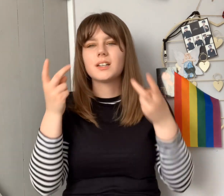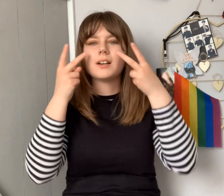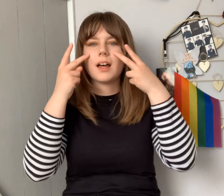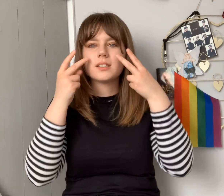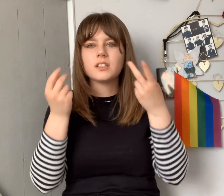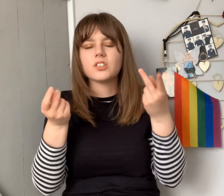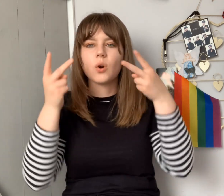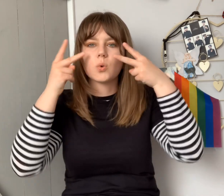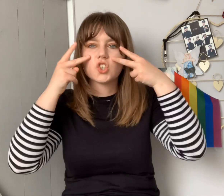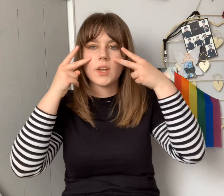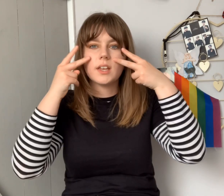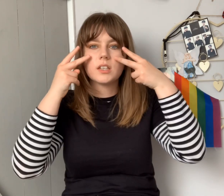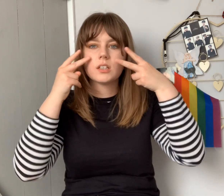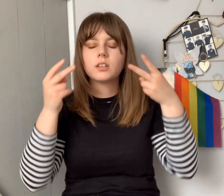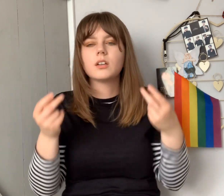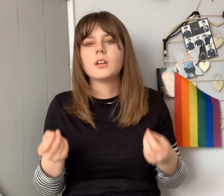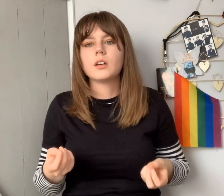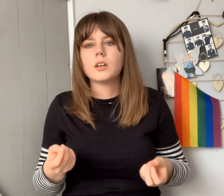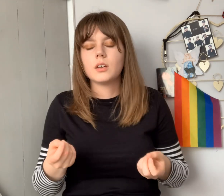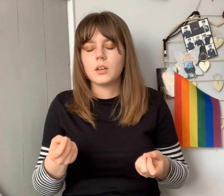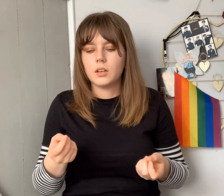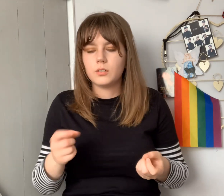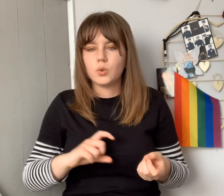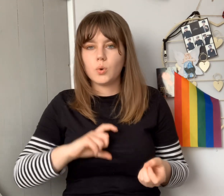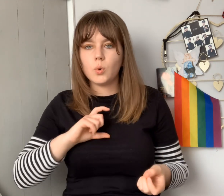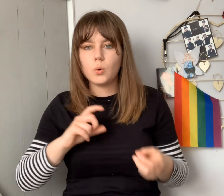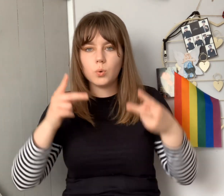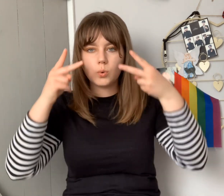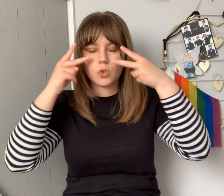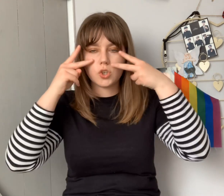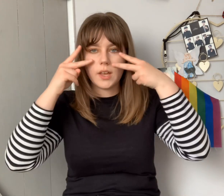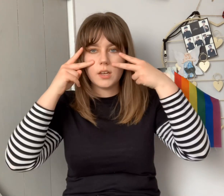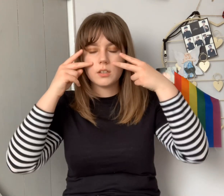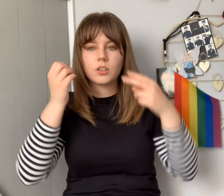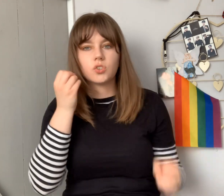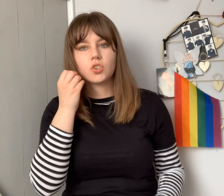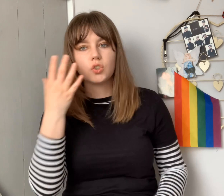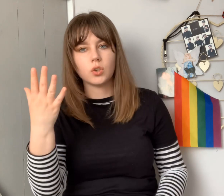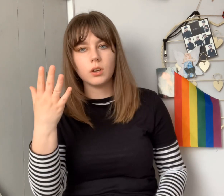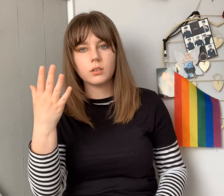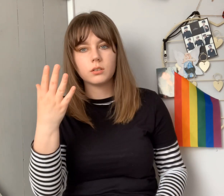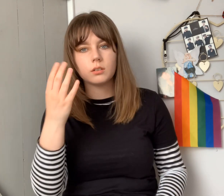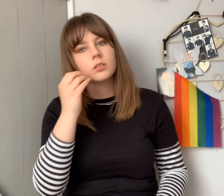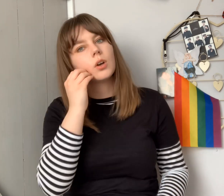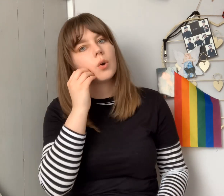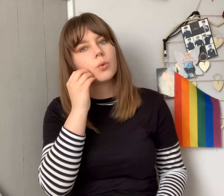So I was thinking because it's glasses so I signed "Shade" "Cool shade stunner"